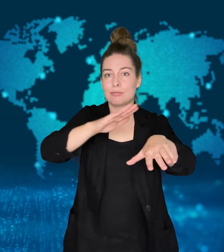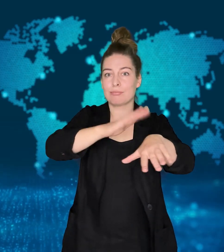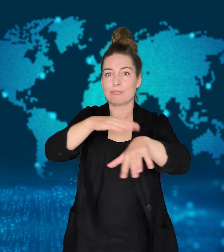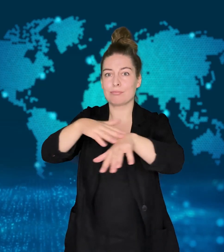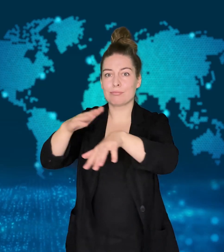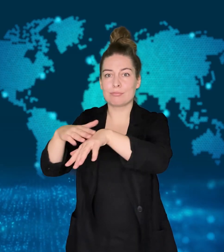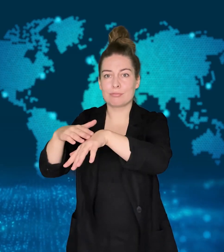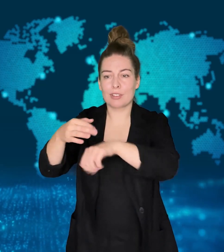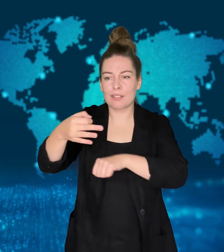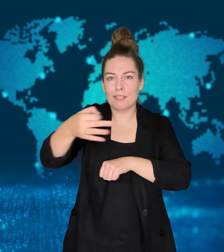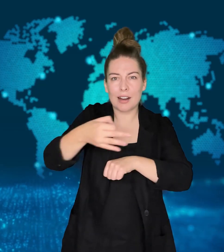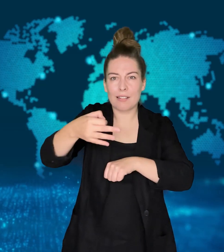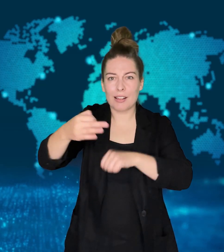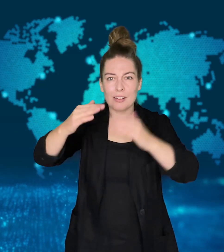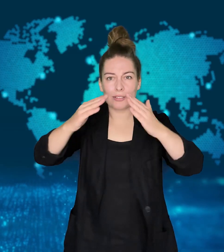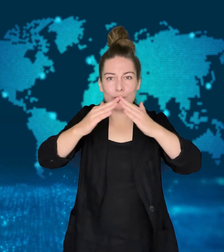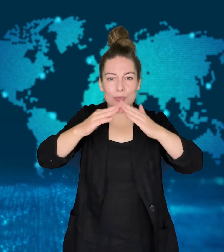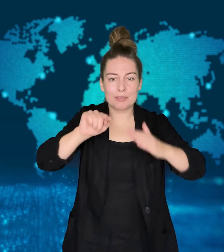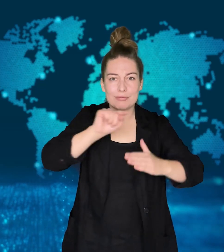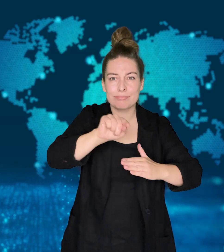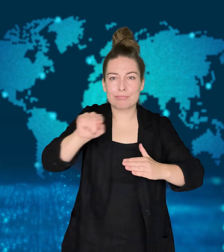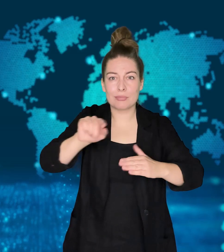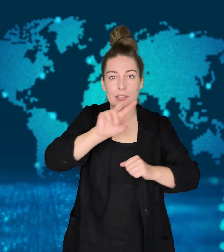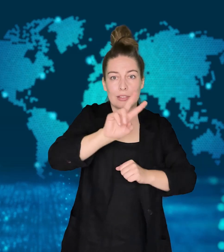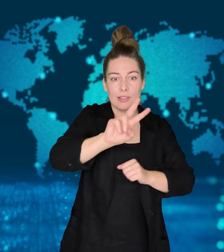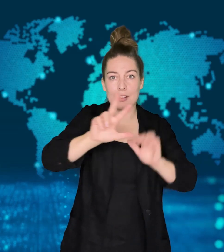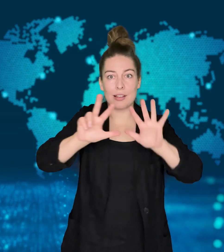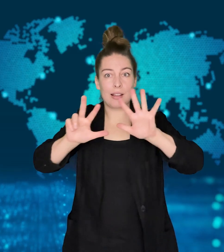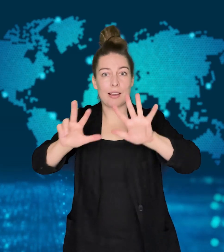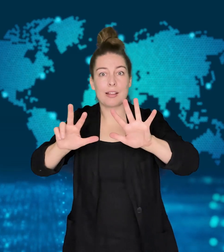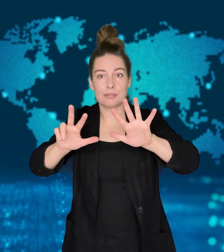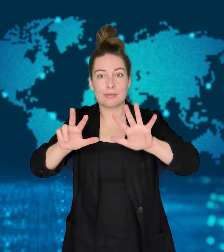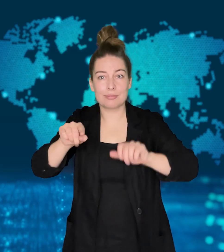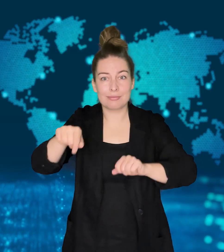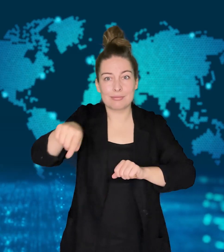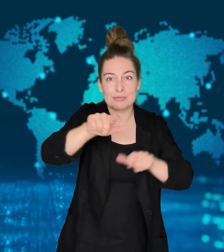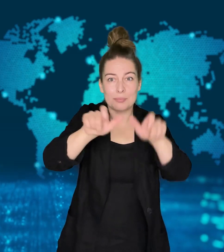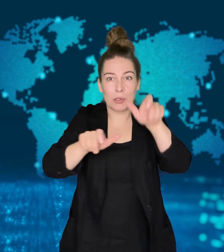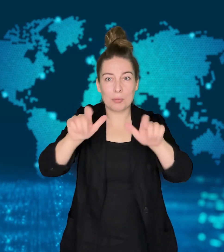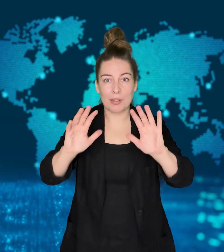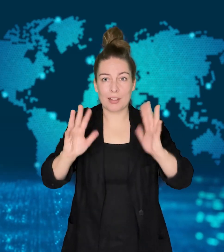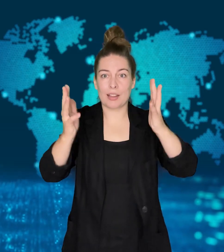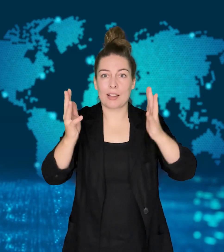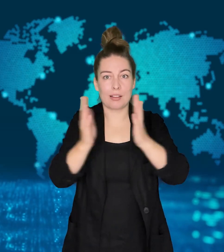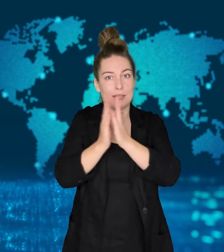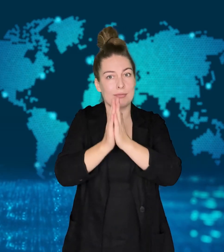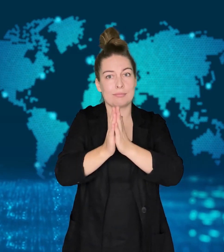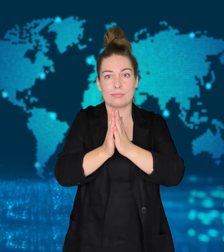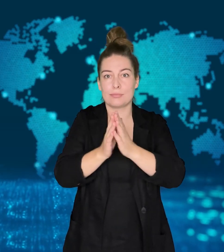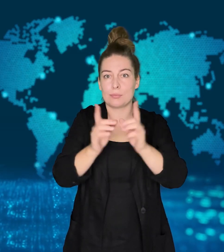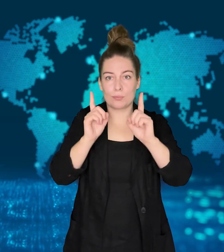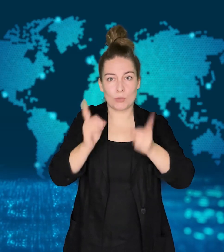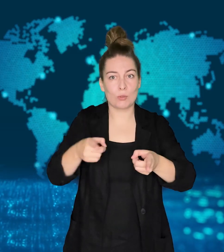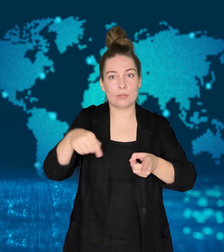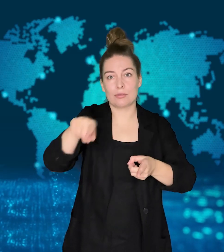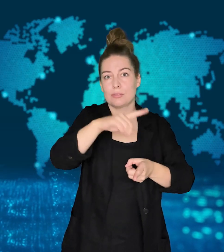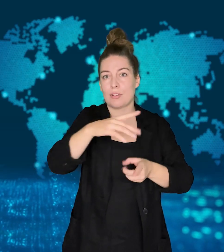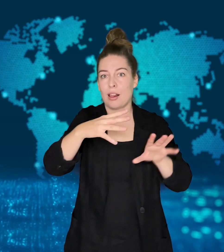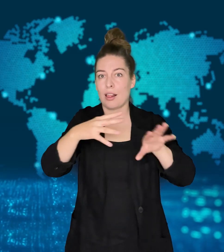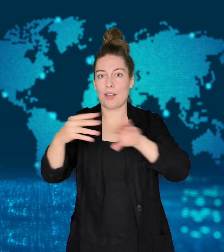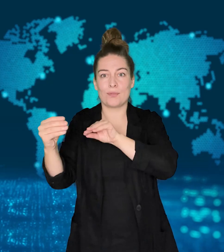the site of a war between Israel and Hezbollah.